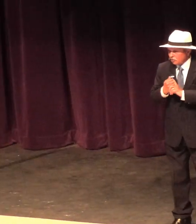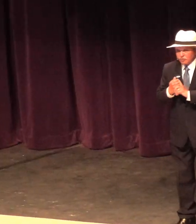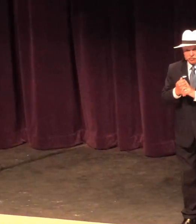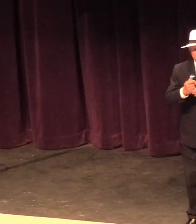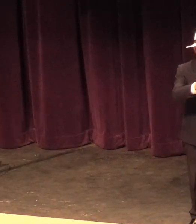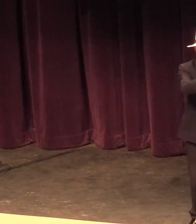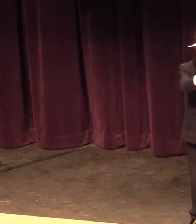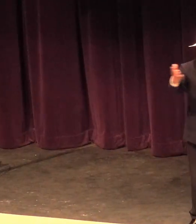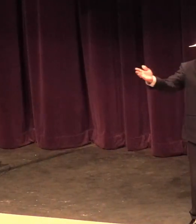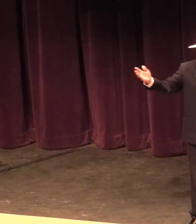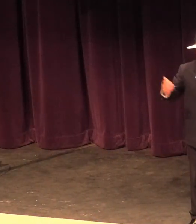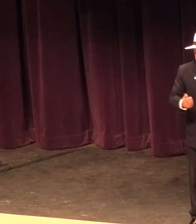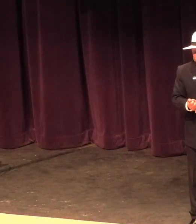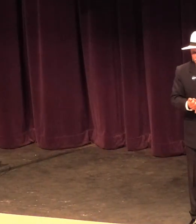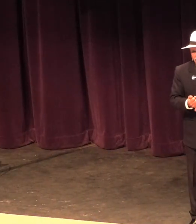will hear us talk about that really soon.